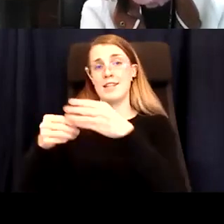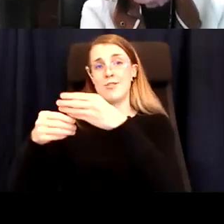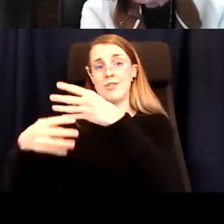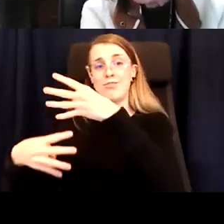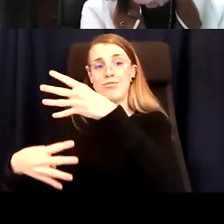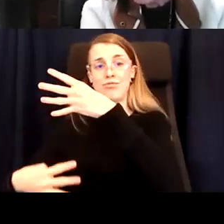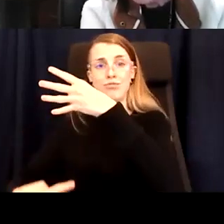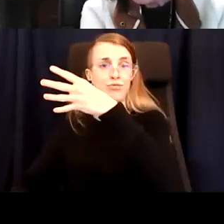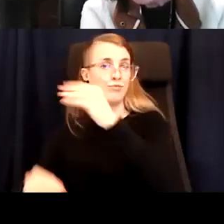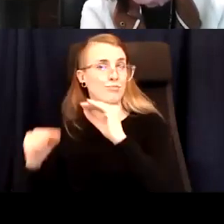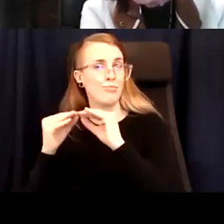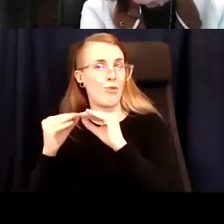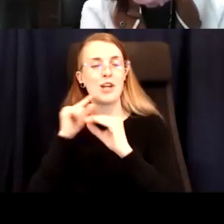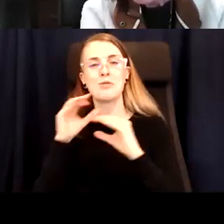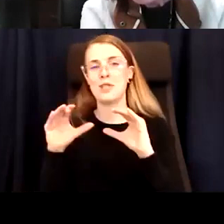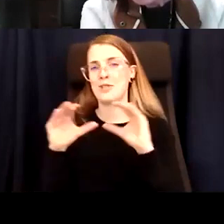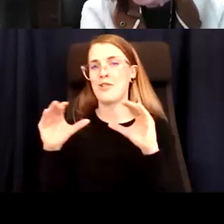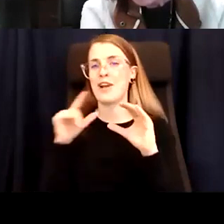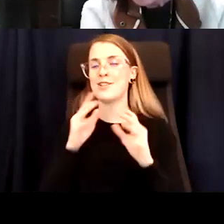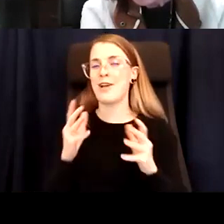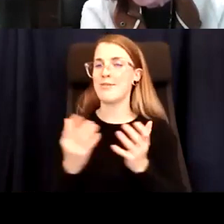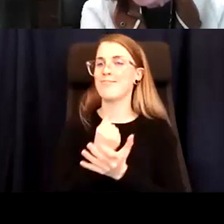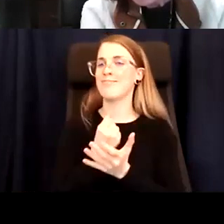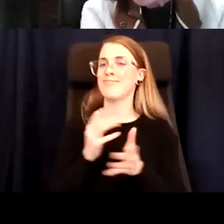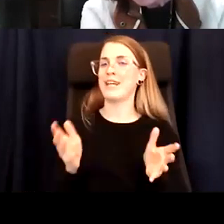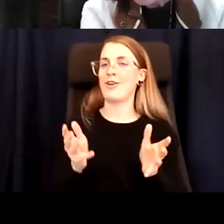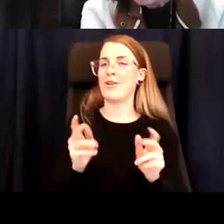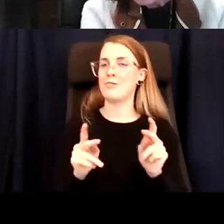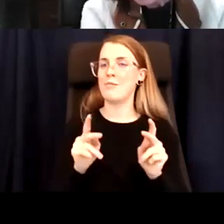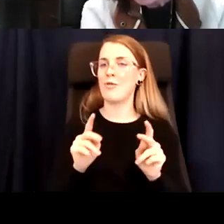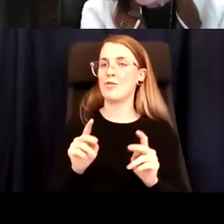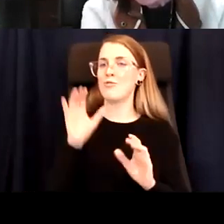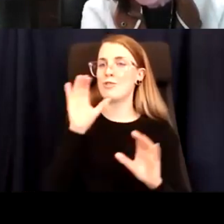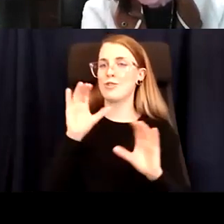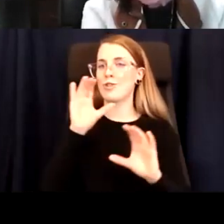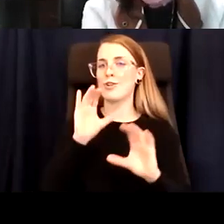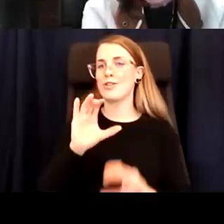So I would encourage folks to go and search CCBHC on our website.